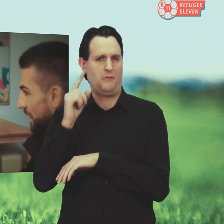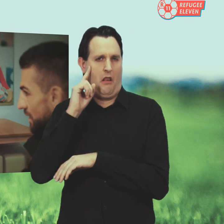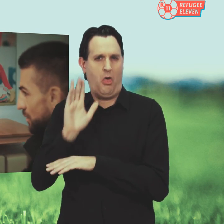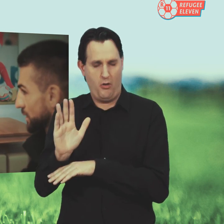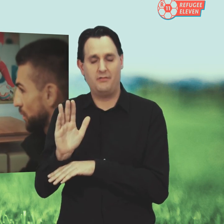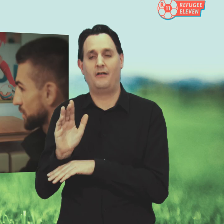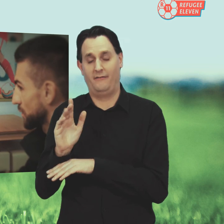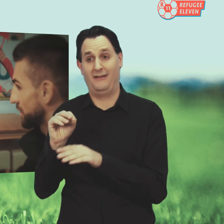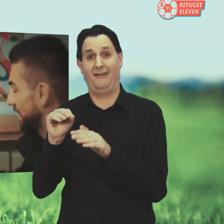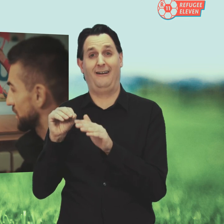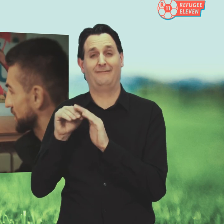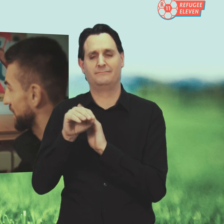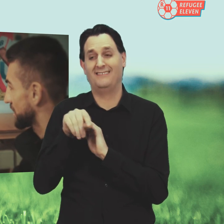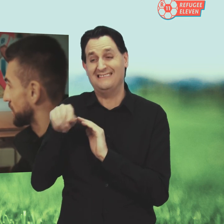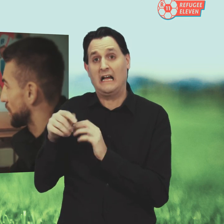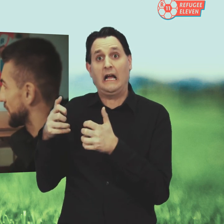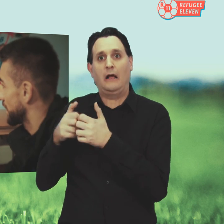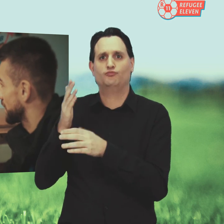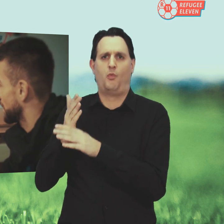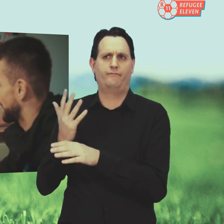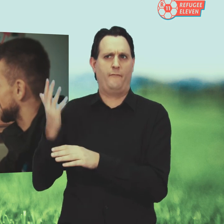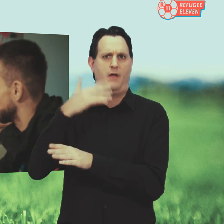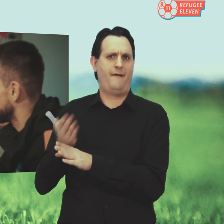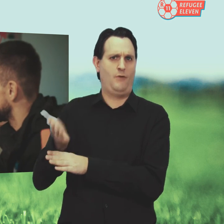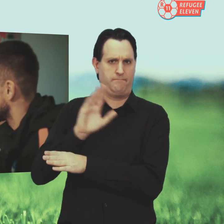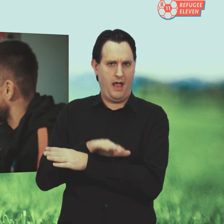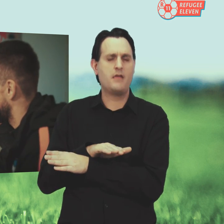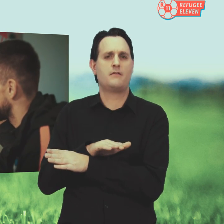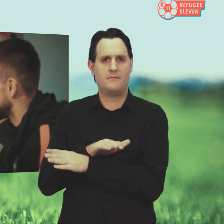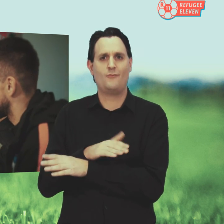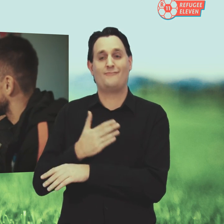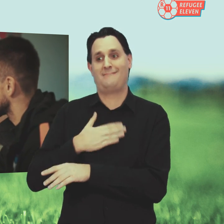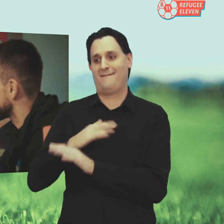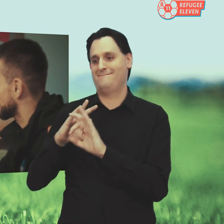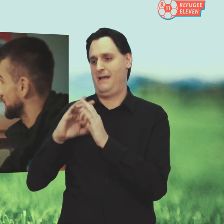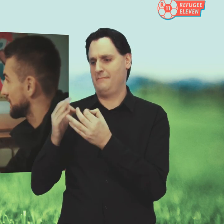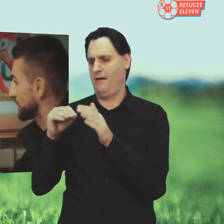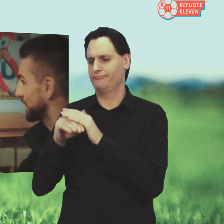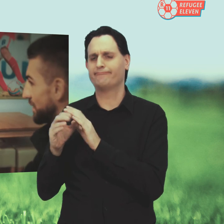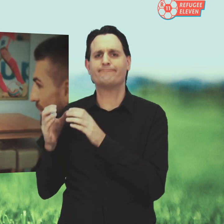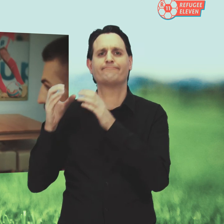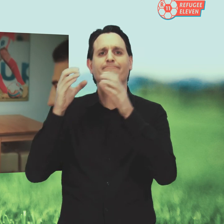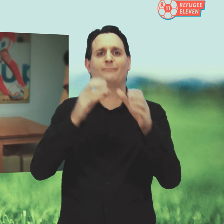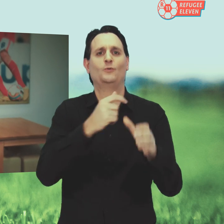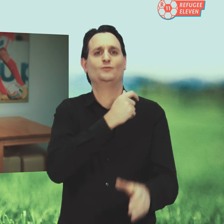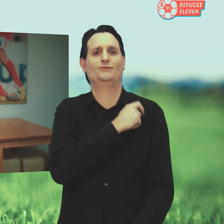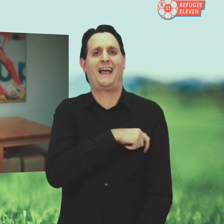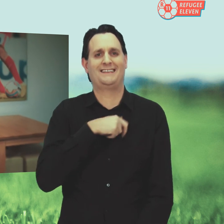was also five years after the war there. When we came to Switzerland with my family,